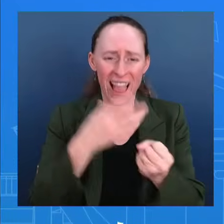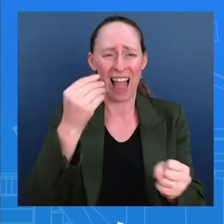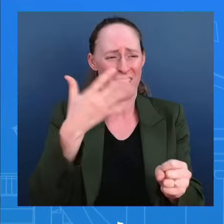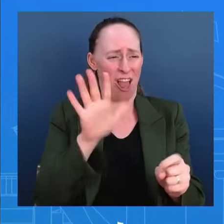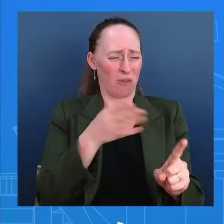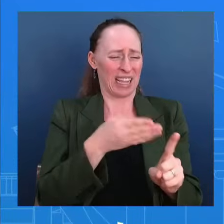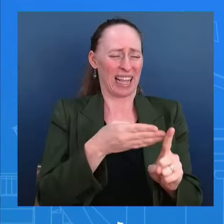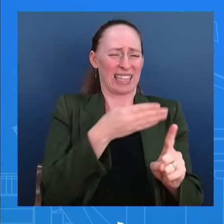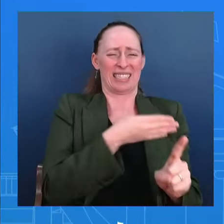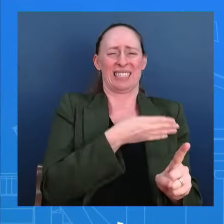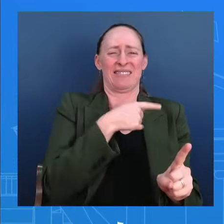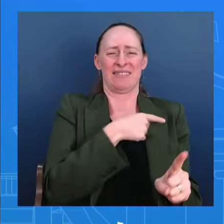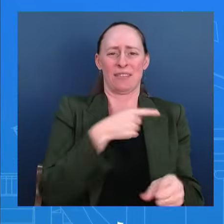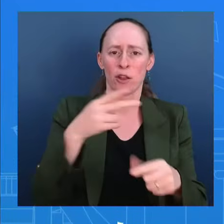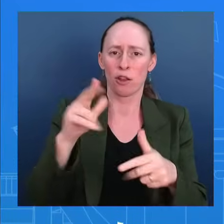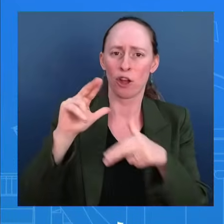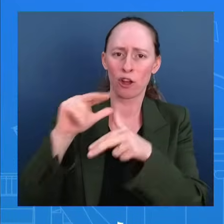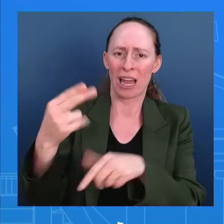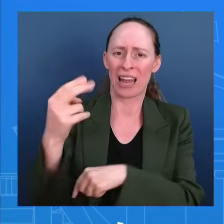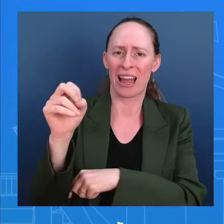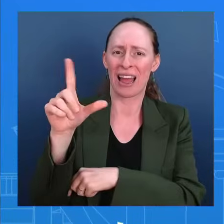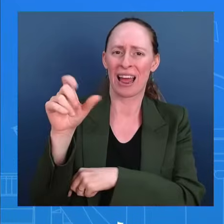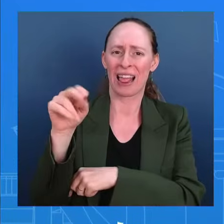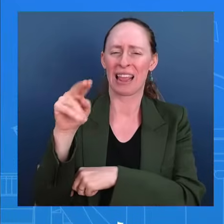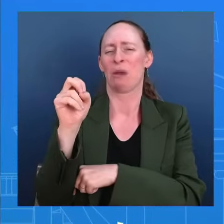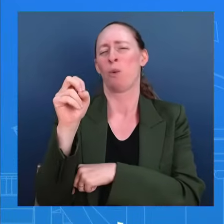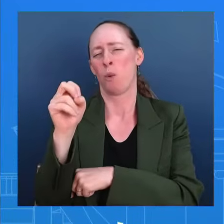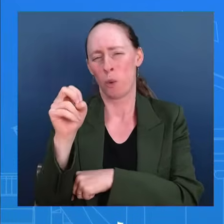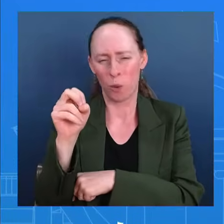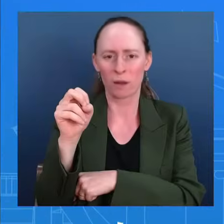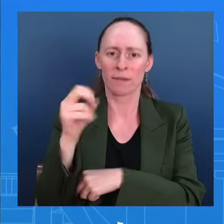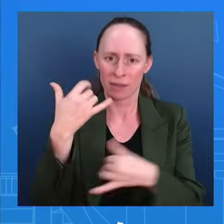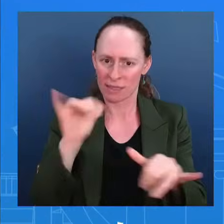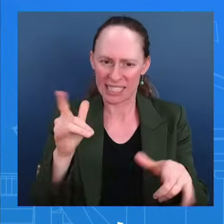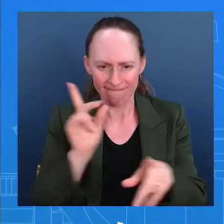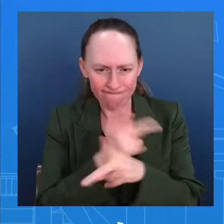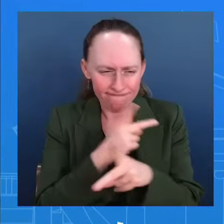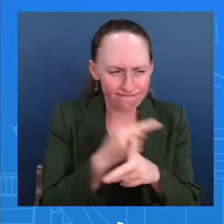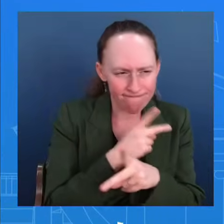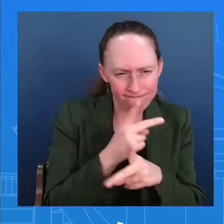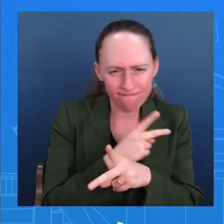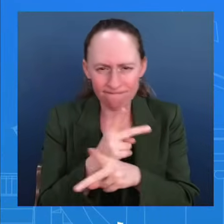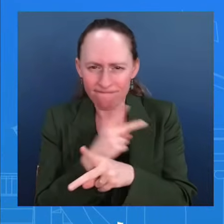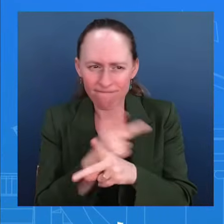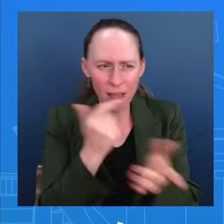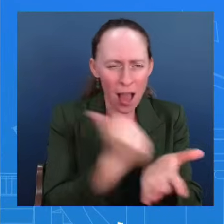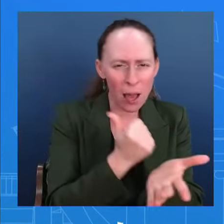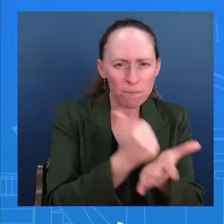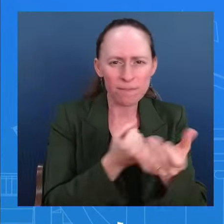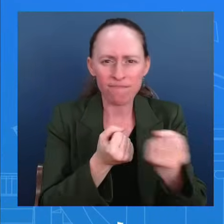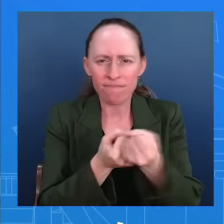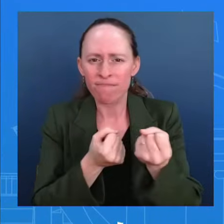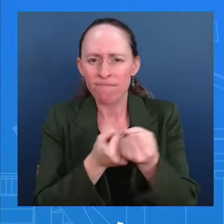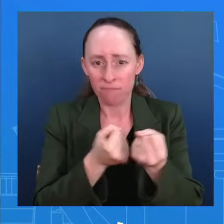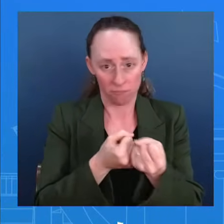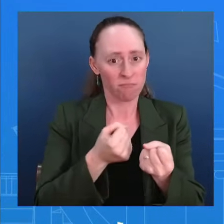in front of us and what we're trying to do and get done there. But that's going to be his focus. You'll continue to hear more from the president --